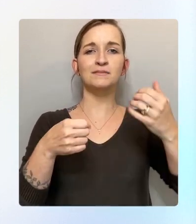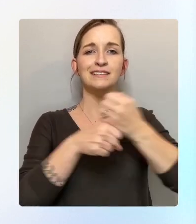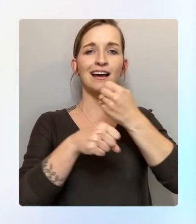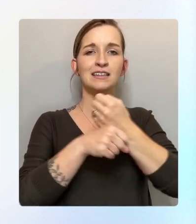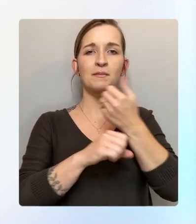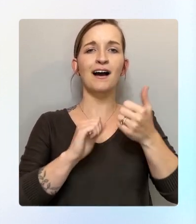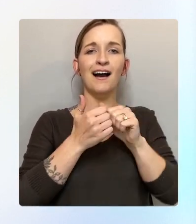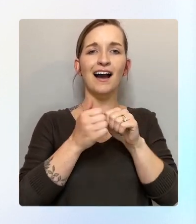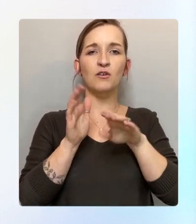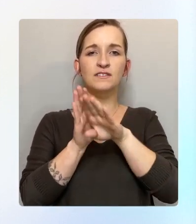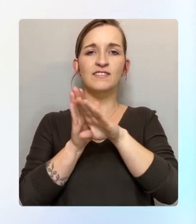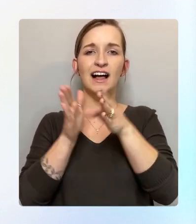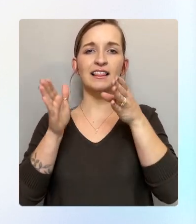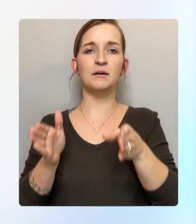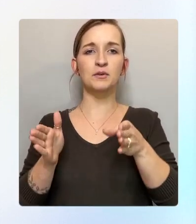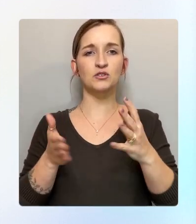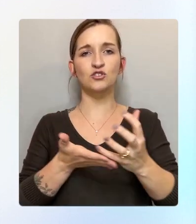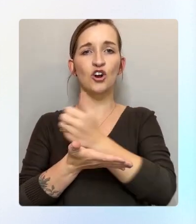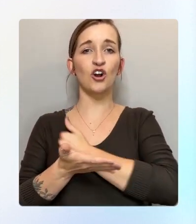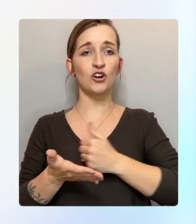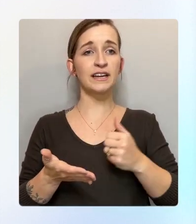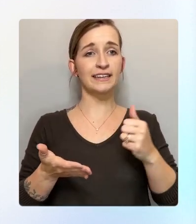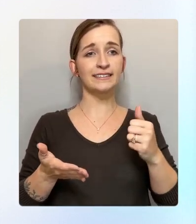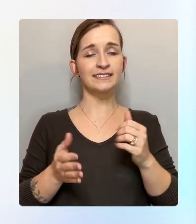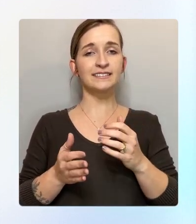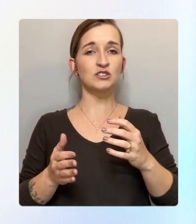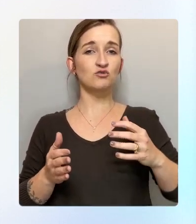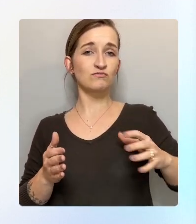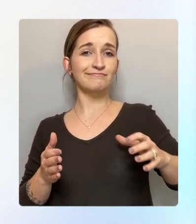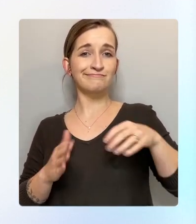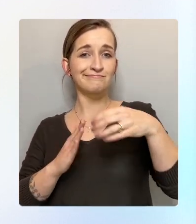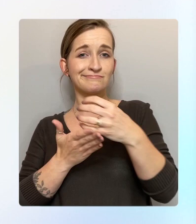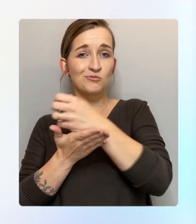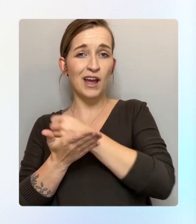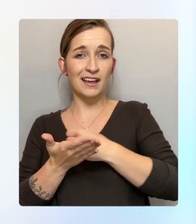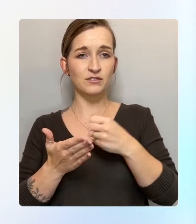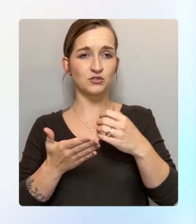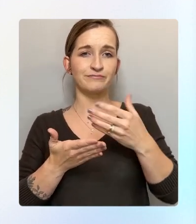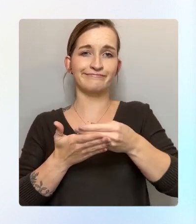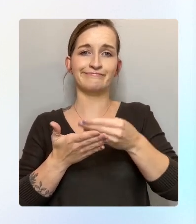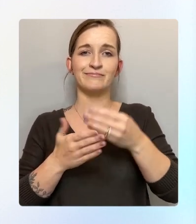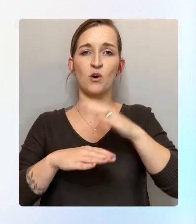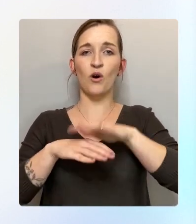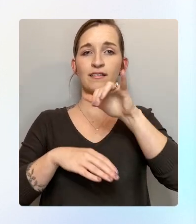are earning meaningful revenue on the platform. The Meta Quest Store has generated